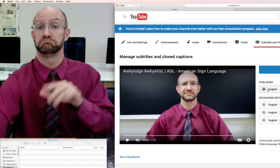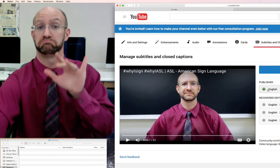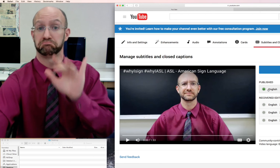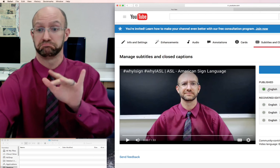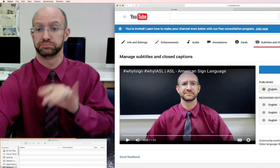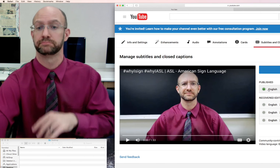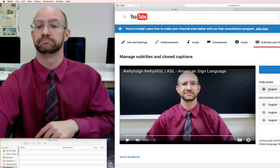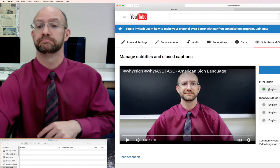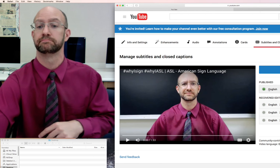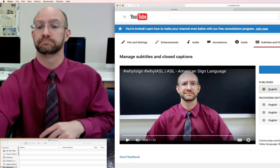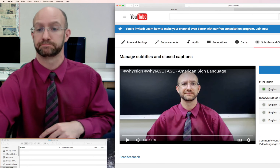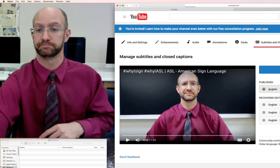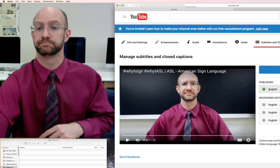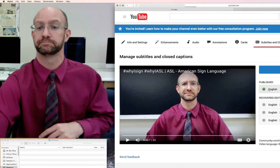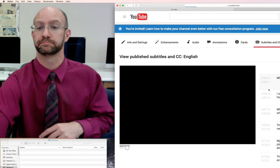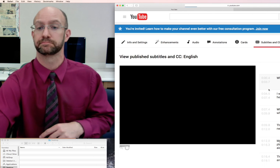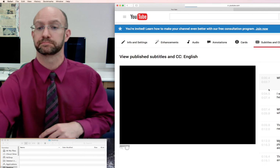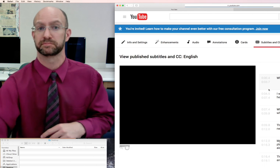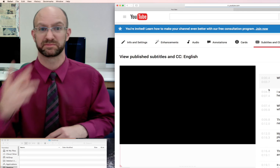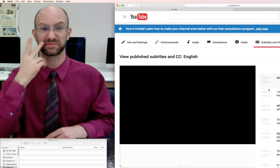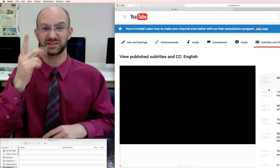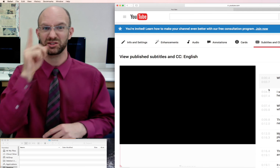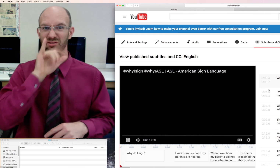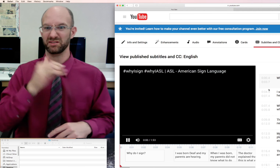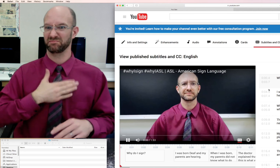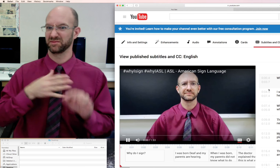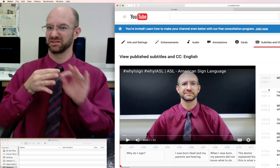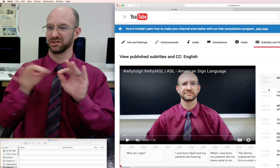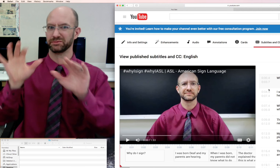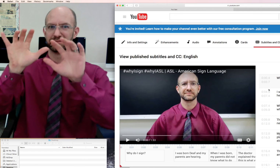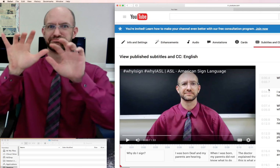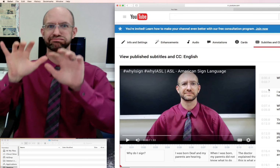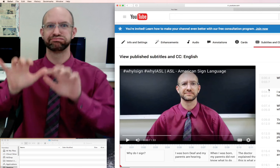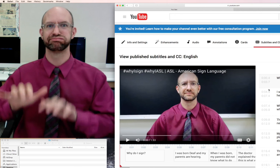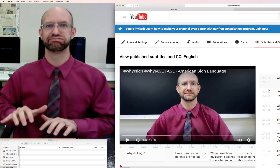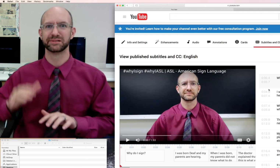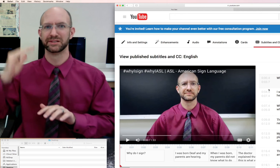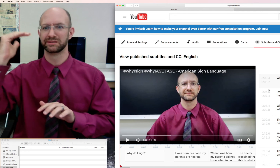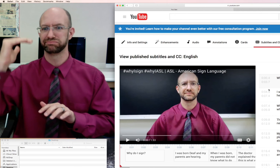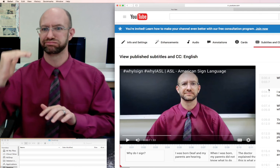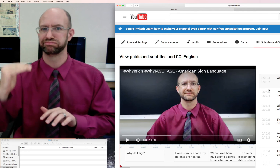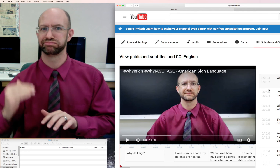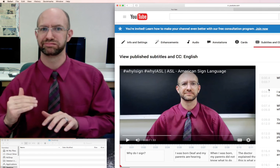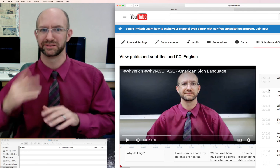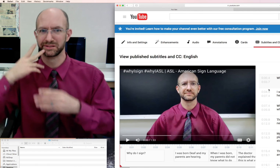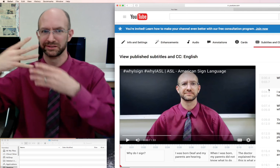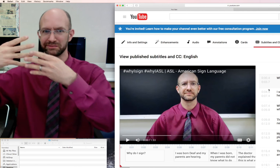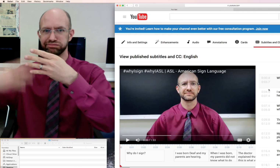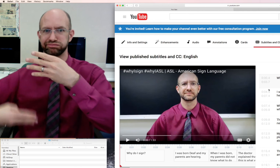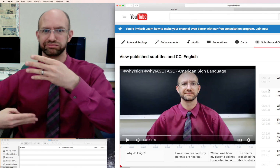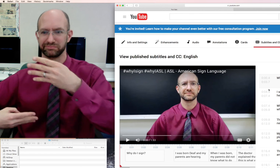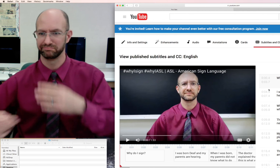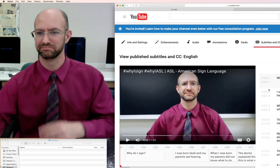Okay, I am going to click on my green dotted "English" subtitles. Now, you can see what it looks like when I finished typing my captions. You see the list over there.